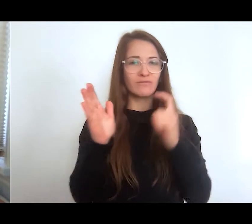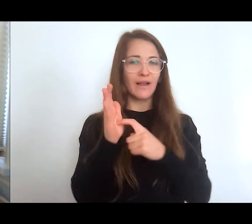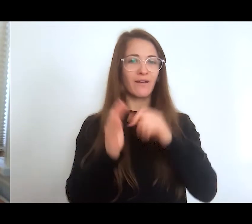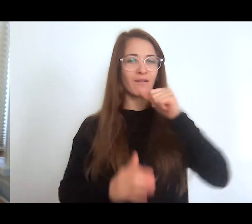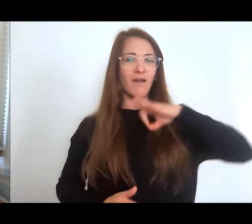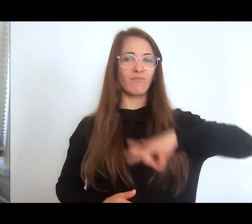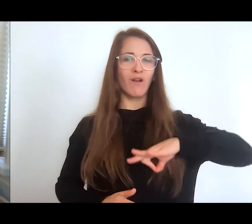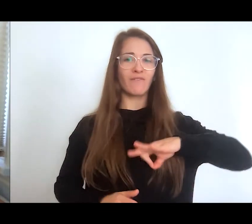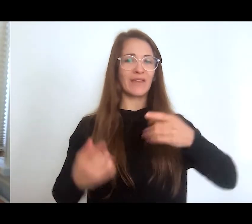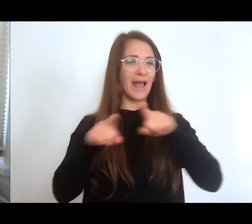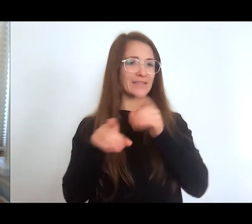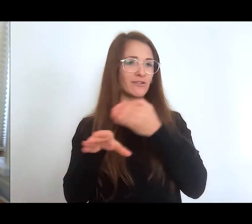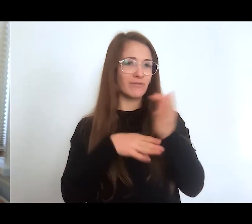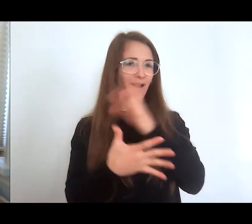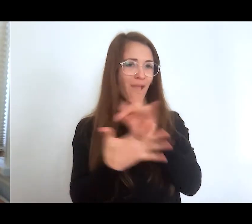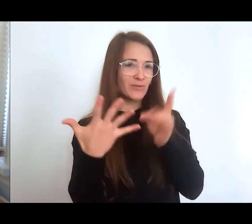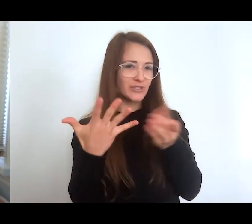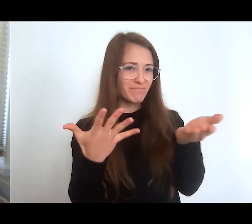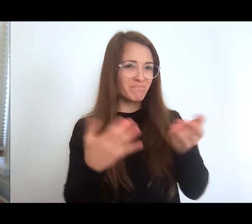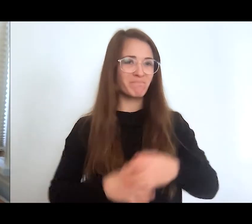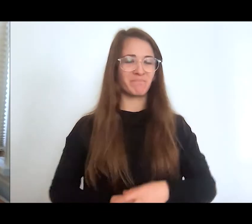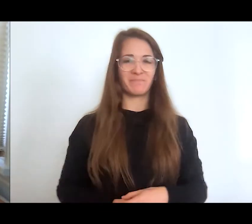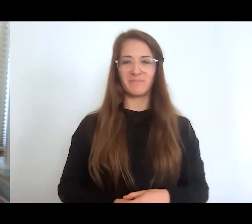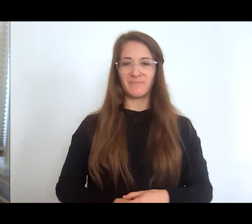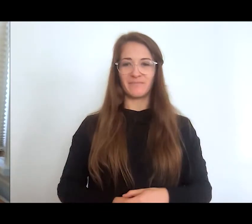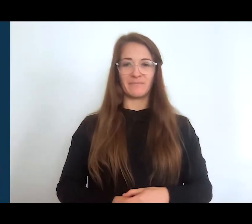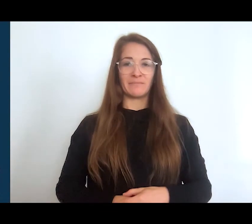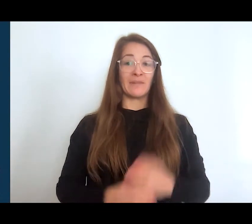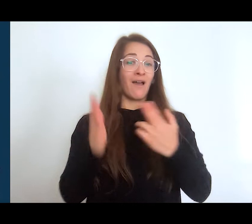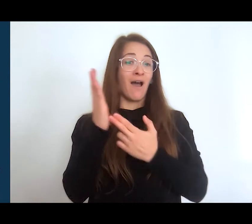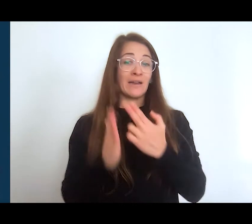ABOUT WHEN YOU FIRST RECOGNIZED NONPROFITS AS BEING A CAREER OPTION.